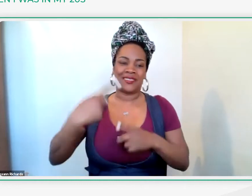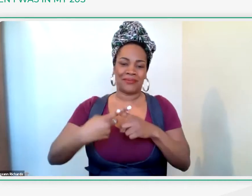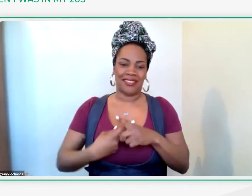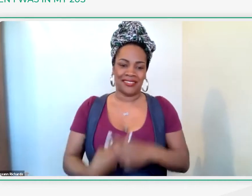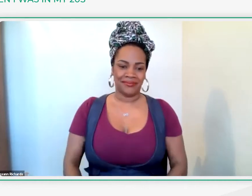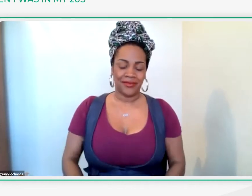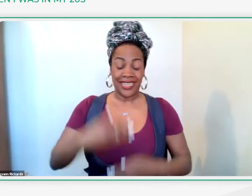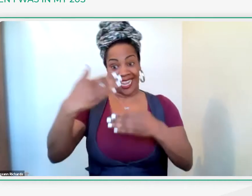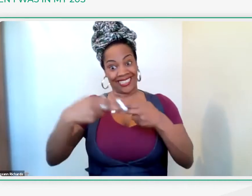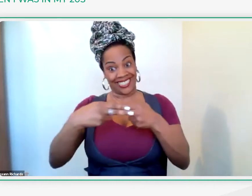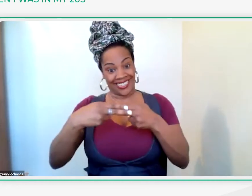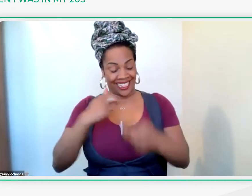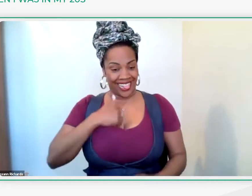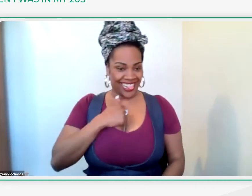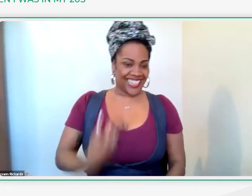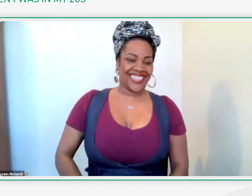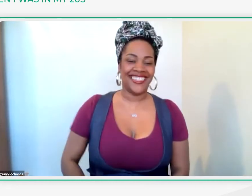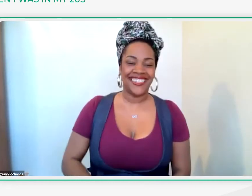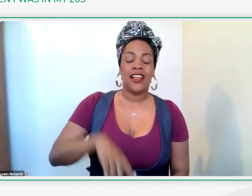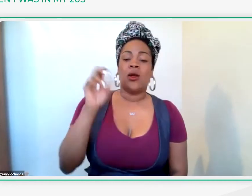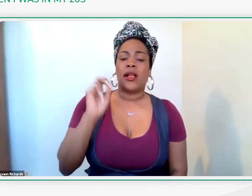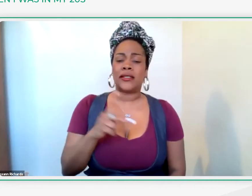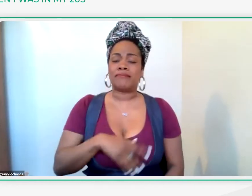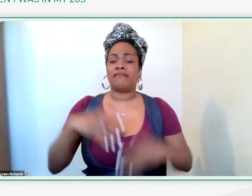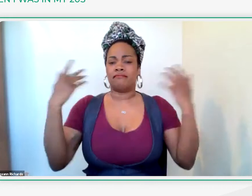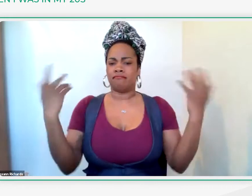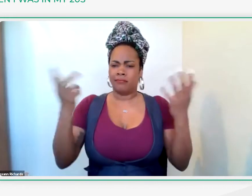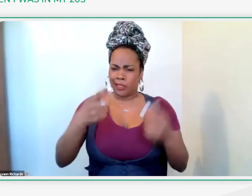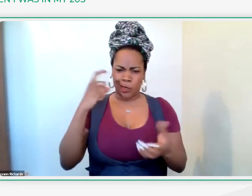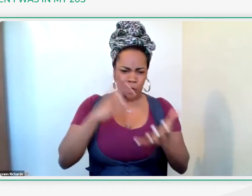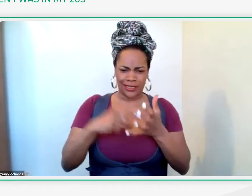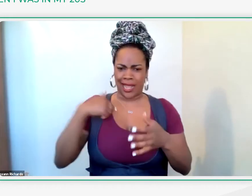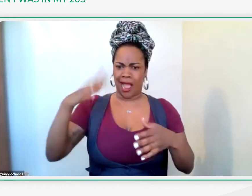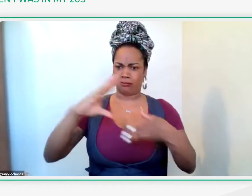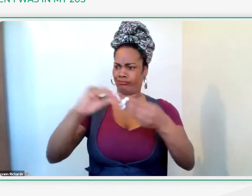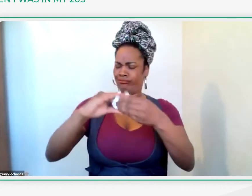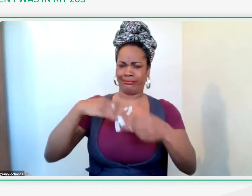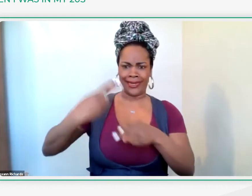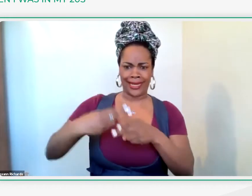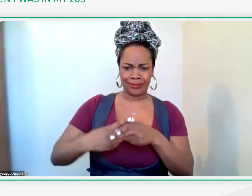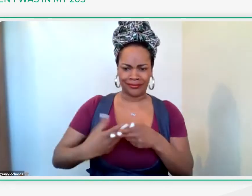So a huge thank you to the two of them again. Next slide.